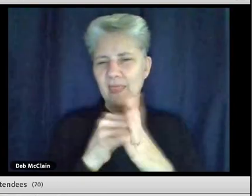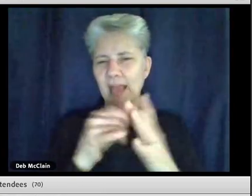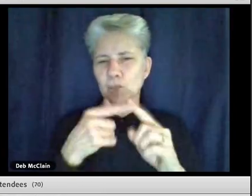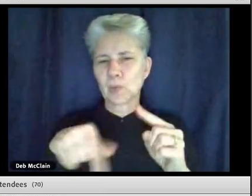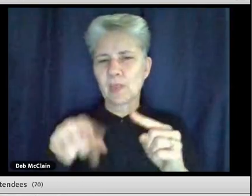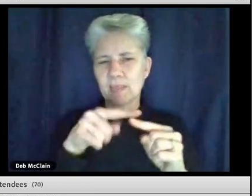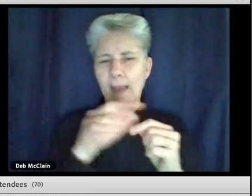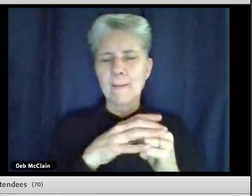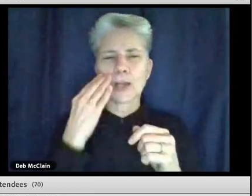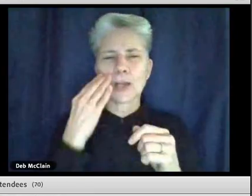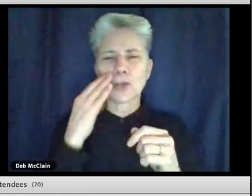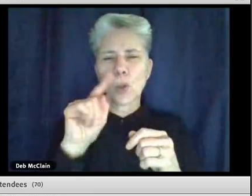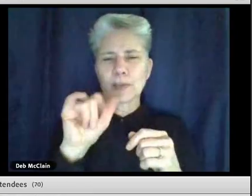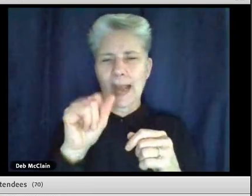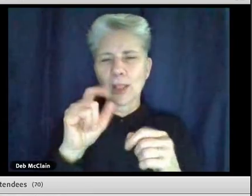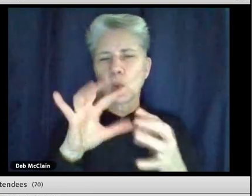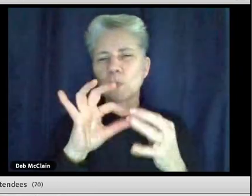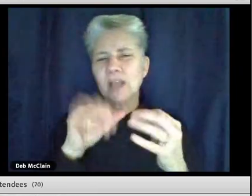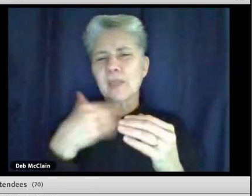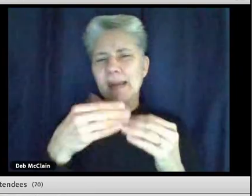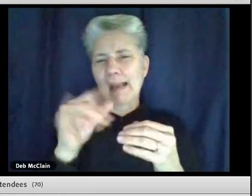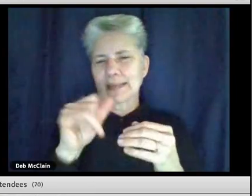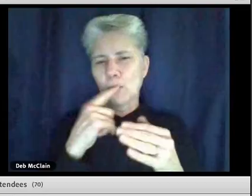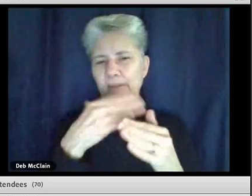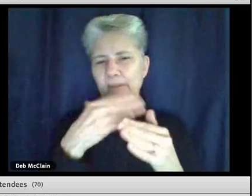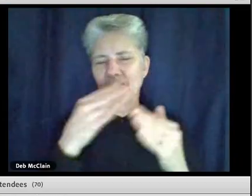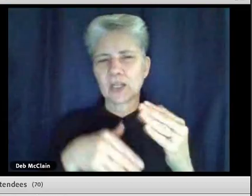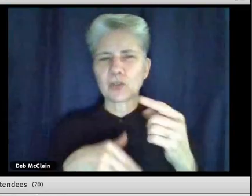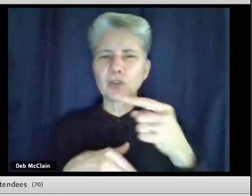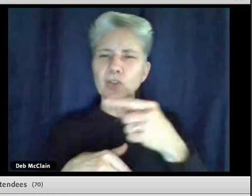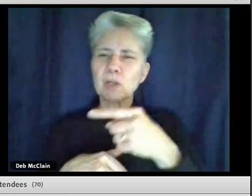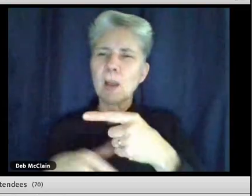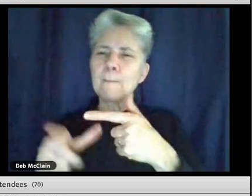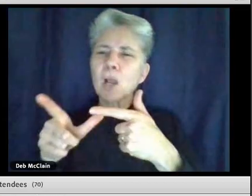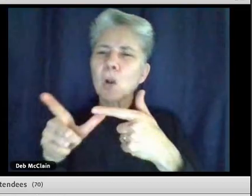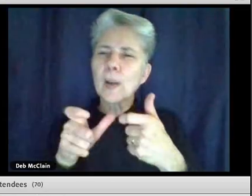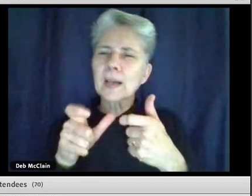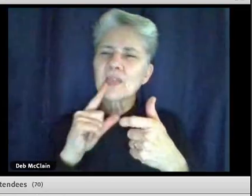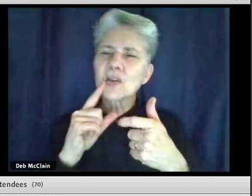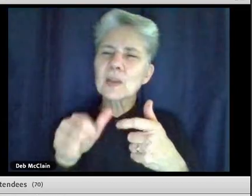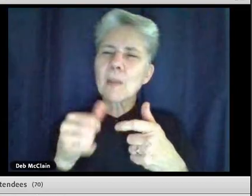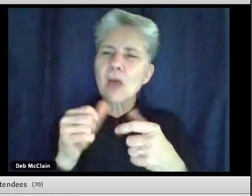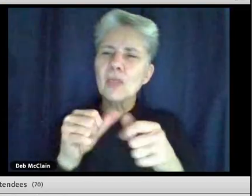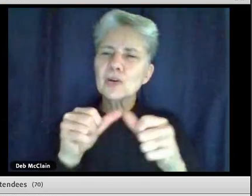you definitely can mention this to them, and I know Taylor is probably going to tell you the next date when we finish,